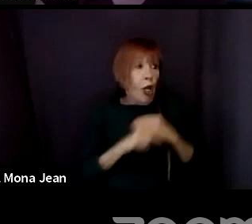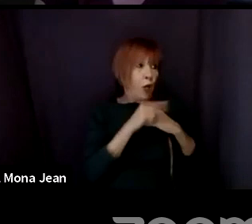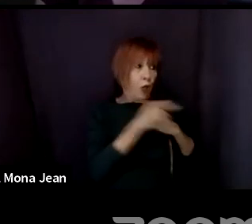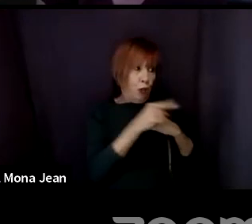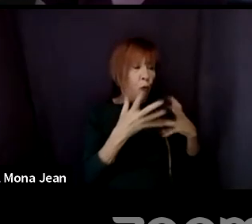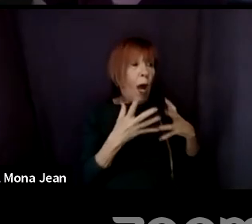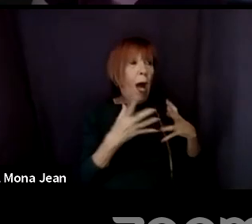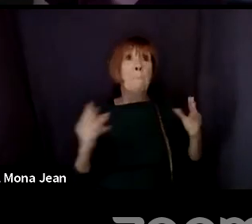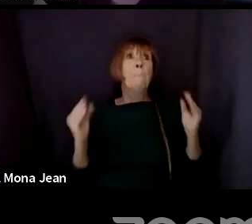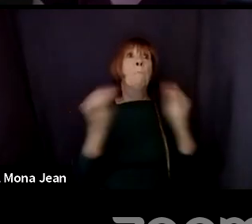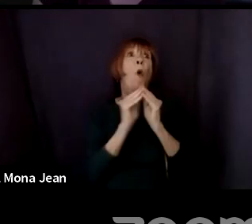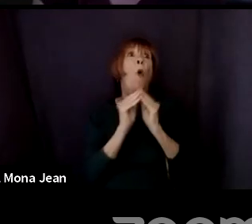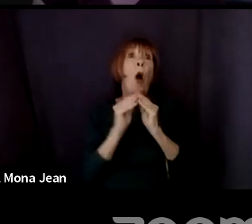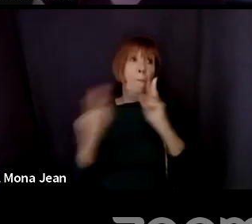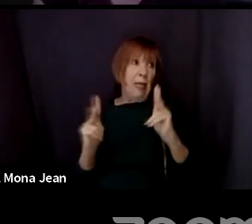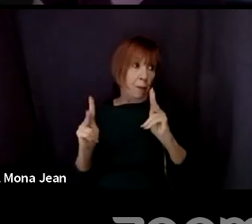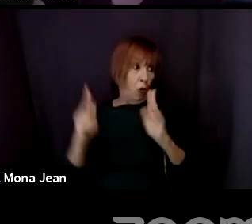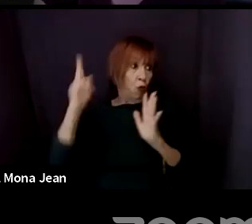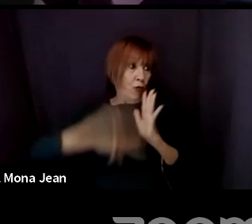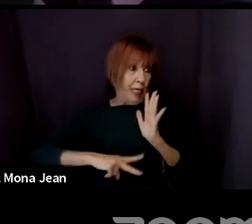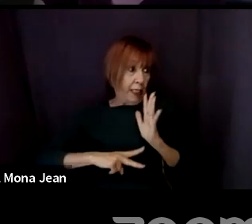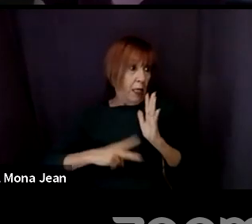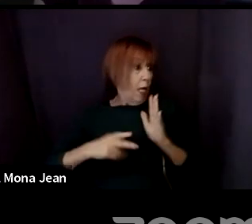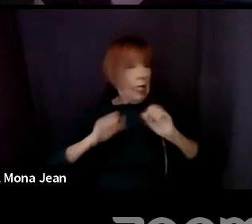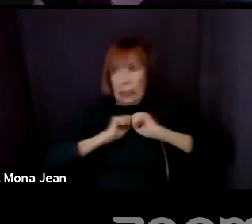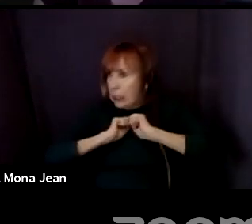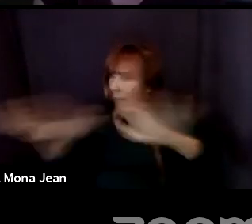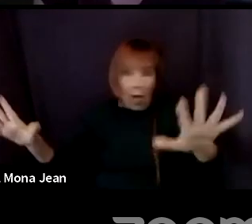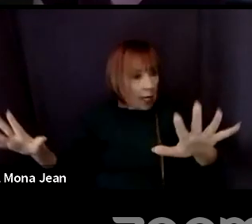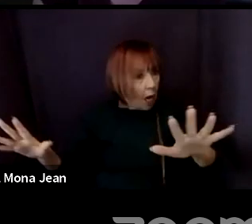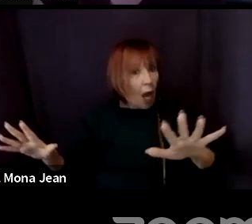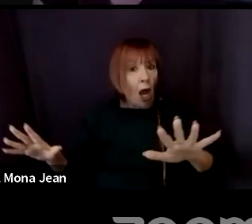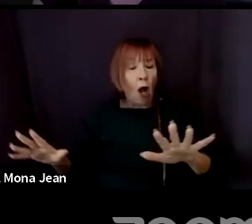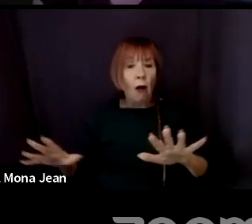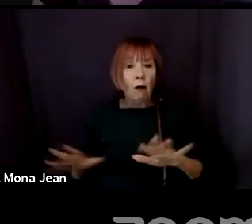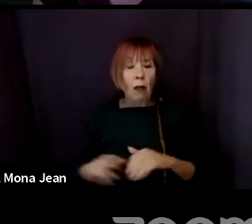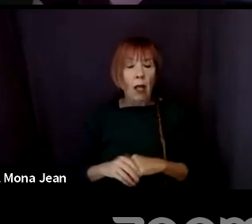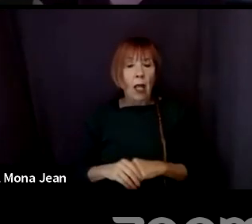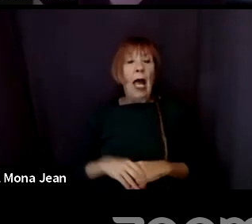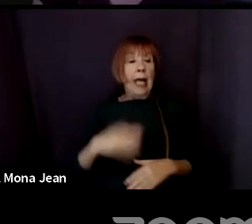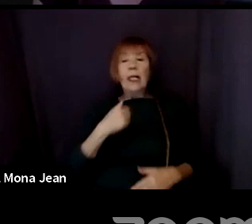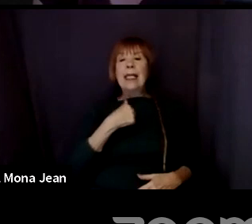And honestly, again, like I'm in TV, so if you're hired on a TV show,